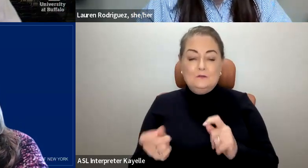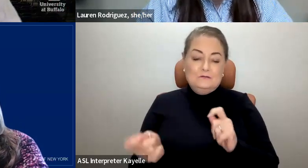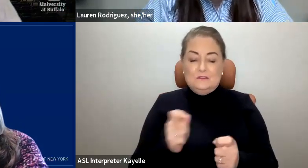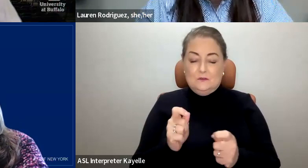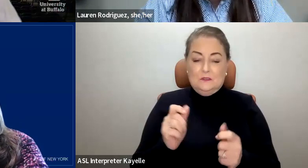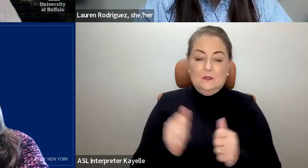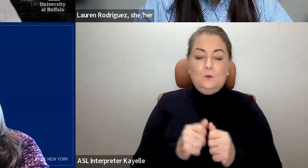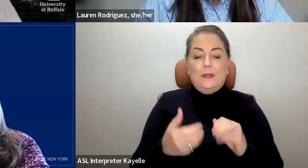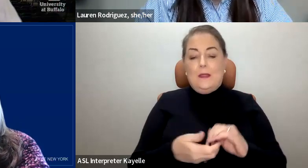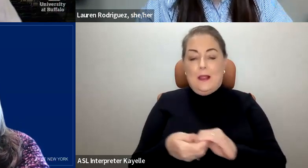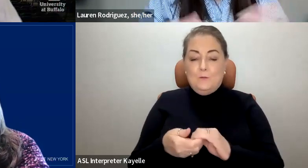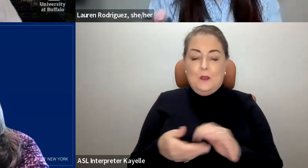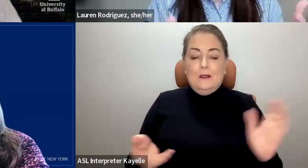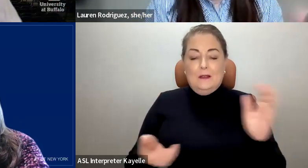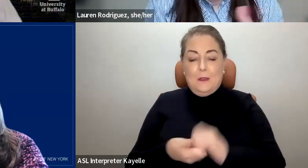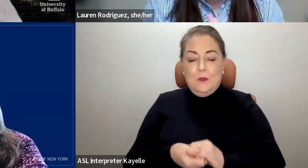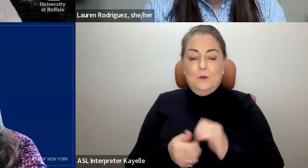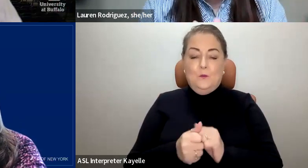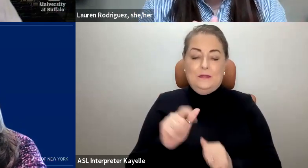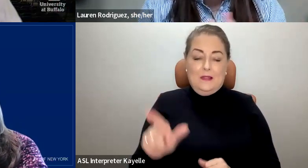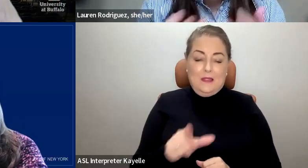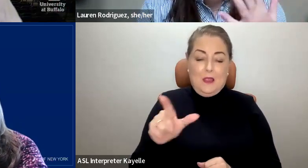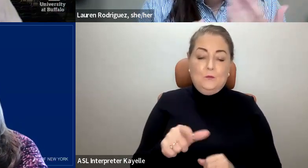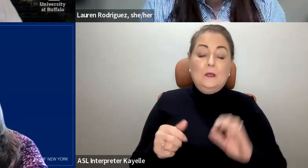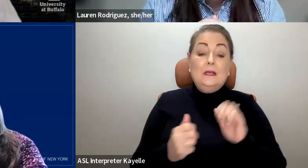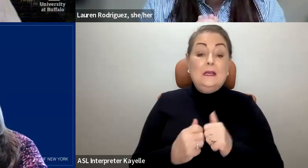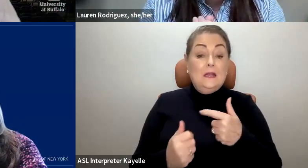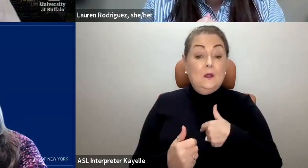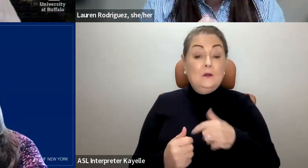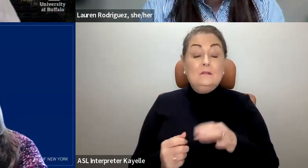library. So how do we get there? Prior to Disability Services